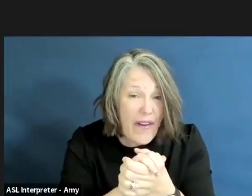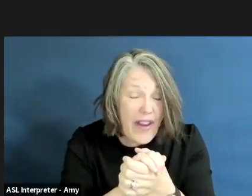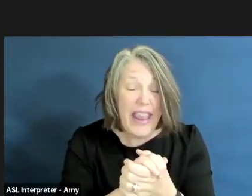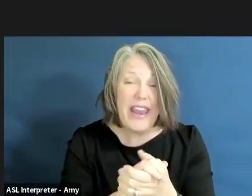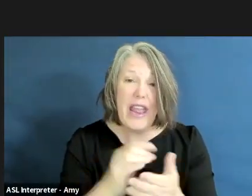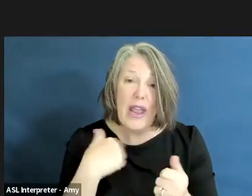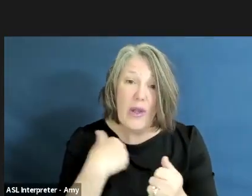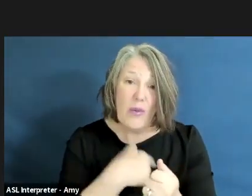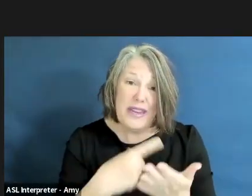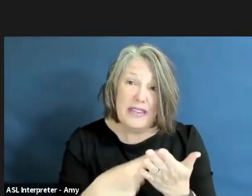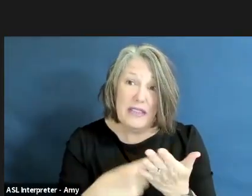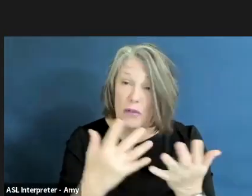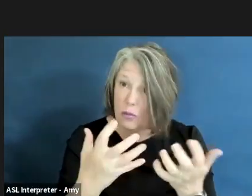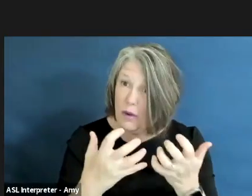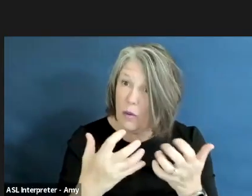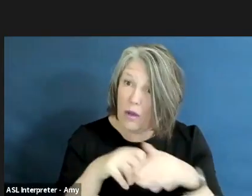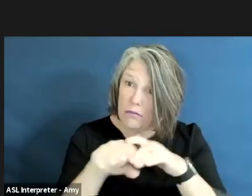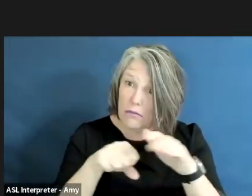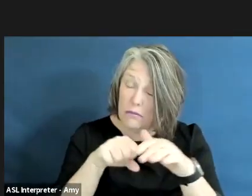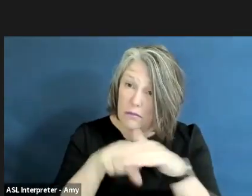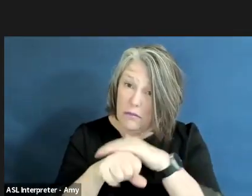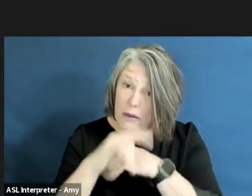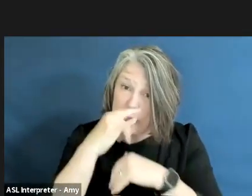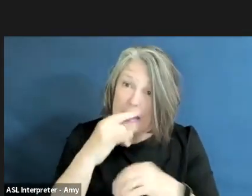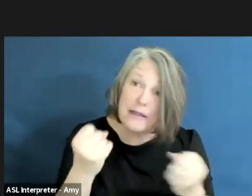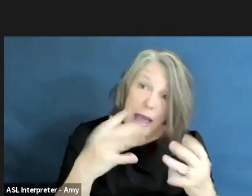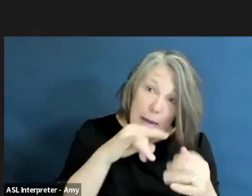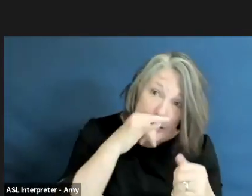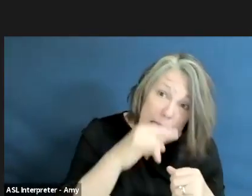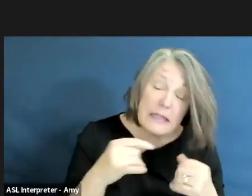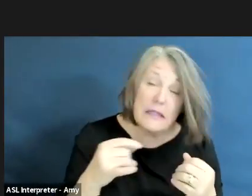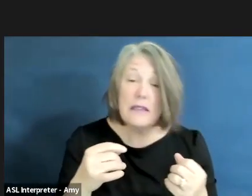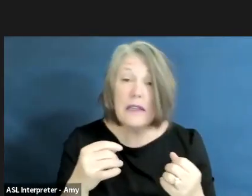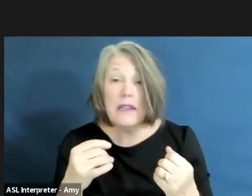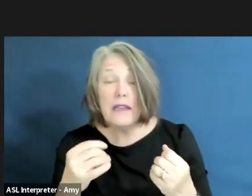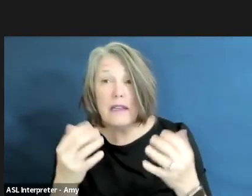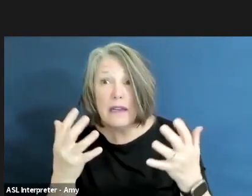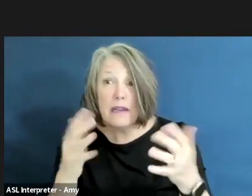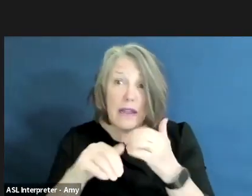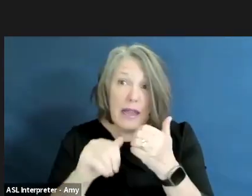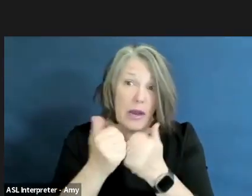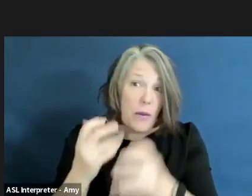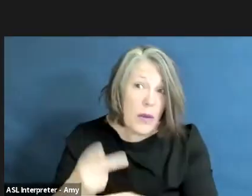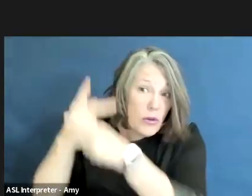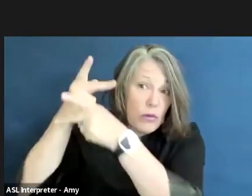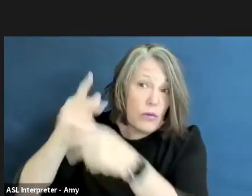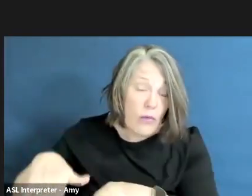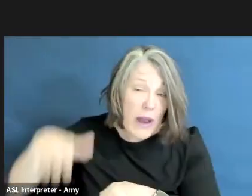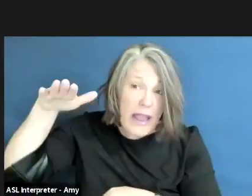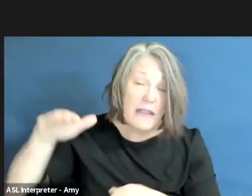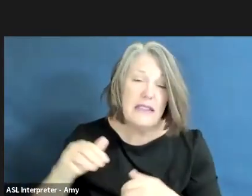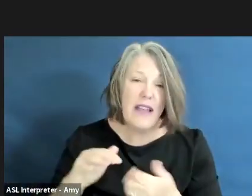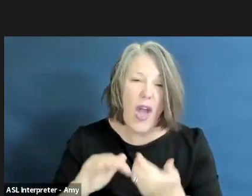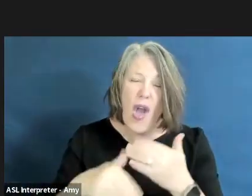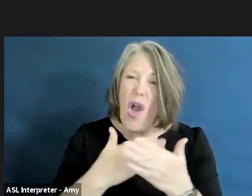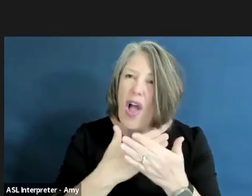do we want to have kids? How many kids do we want to have? How do we want to raise our kids? All of the critical discussions you're